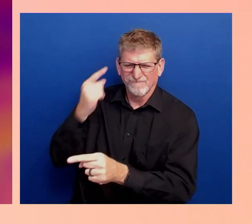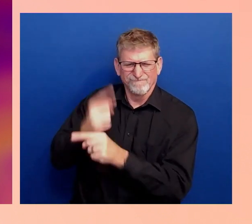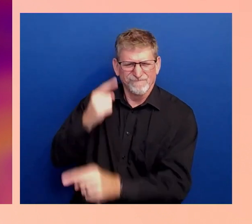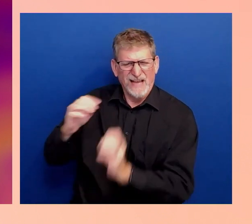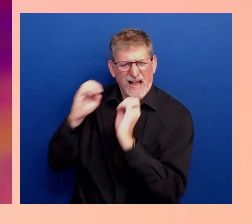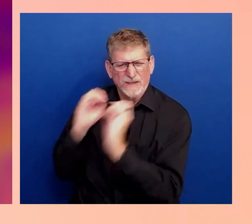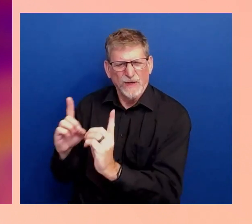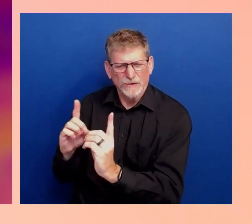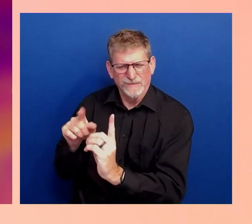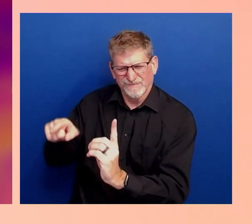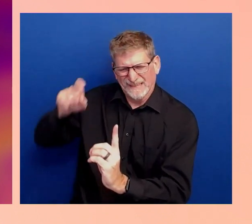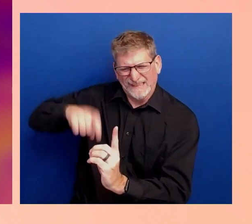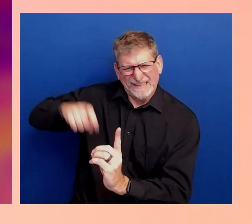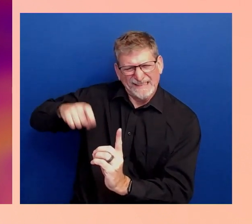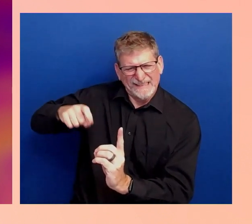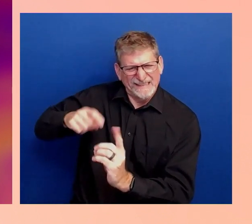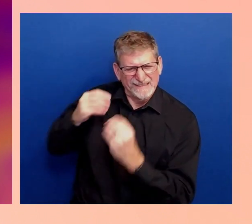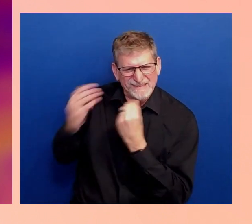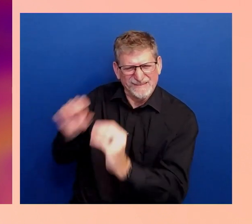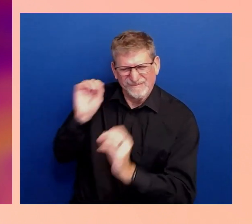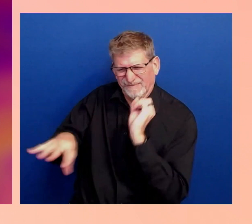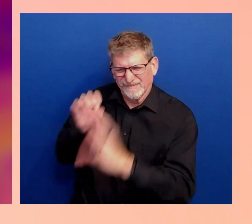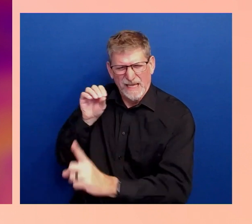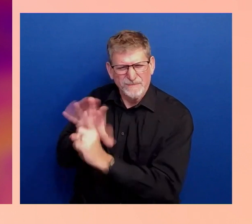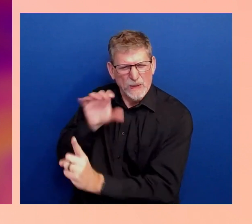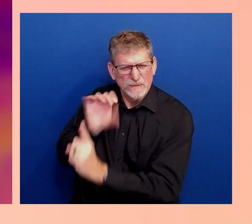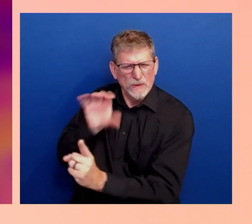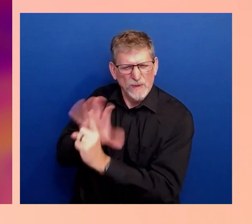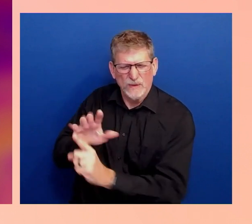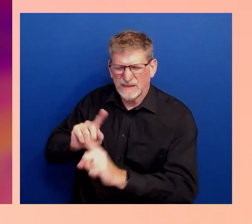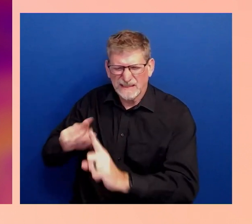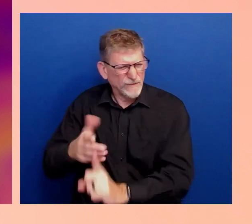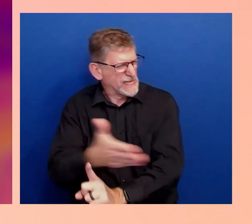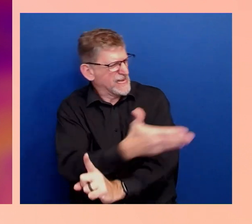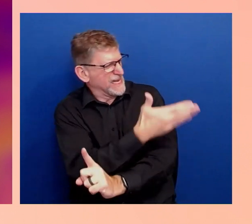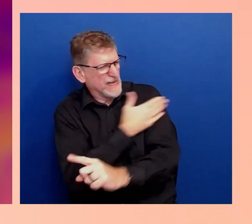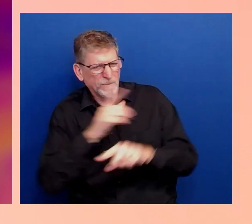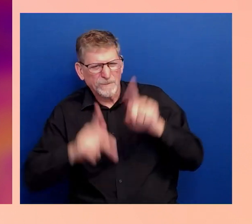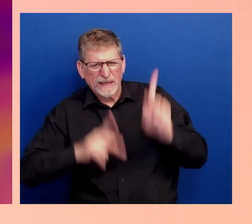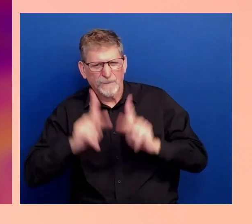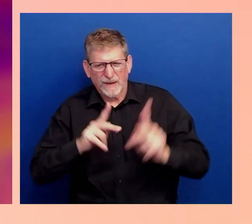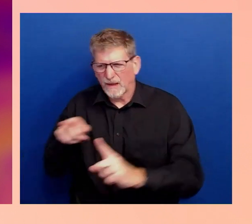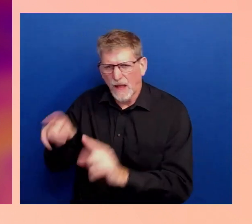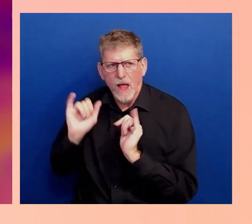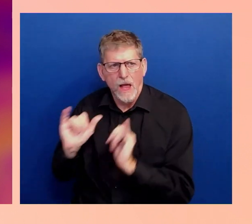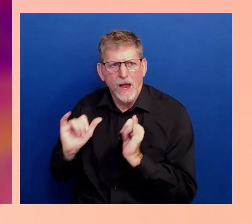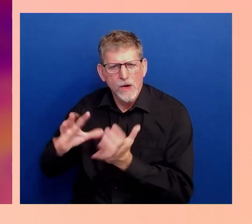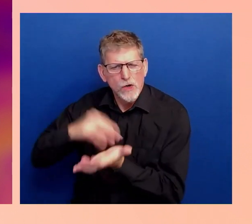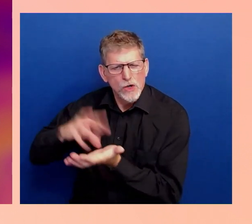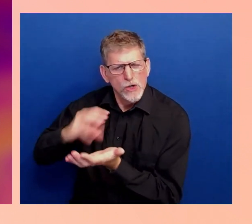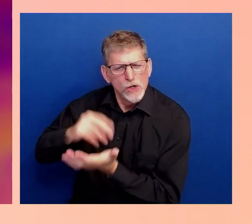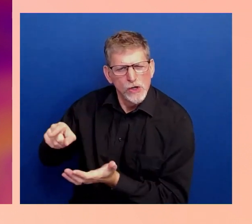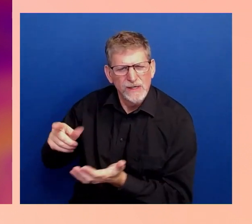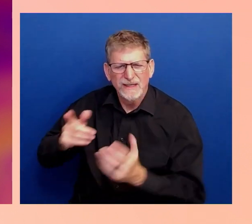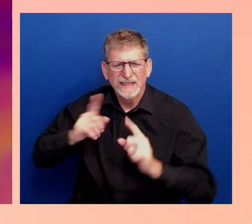people who all perform differently at different times. I think it's exciting because I've been